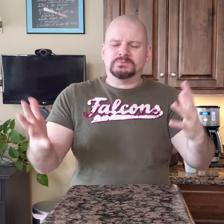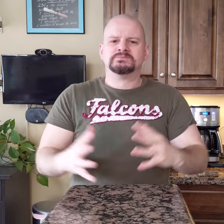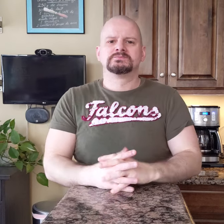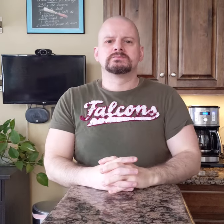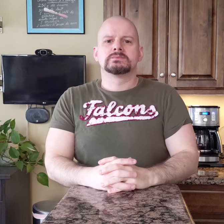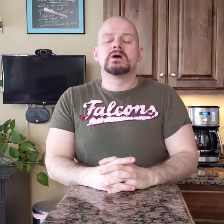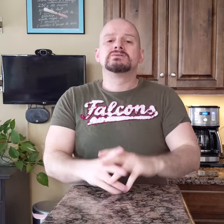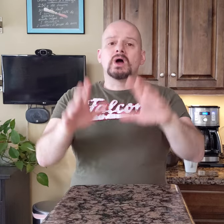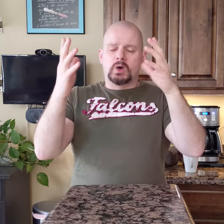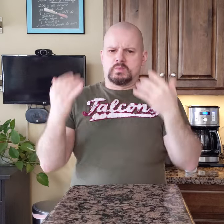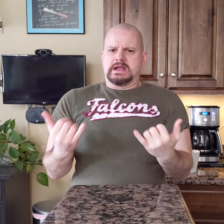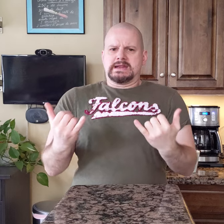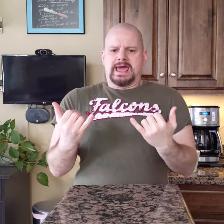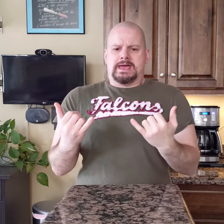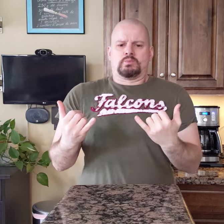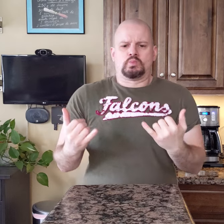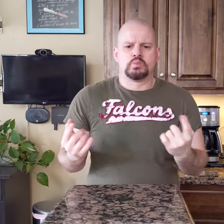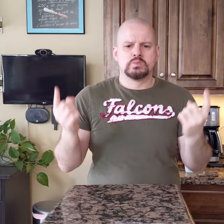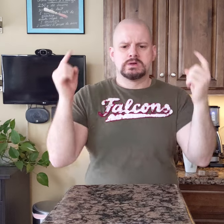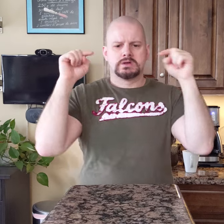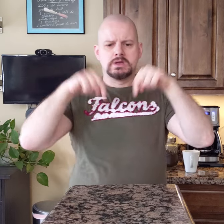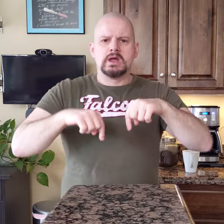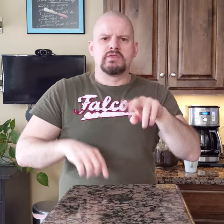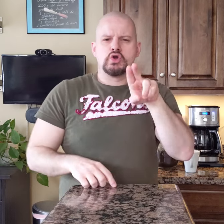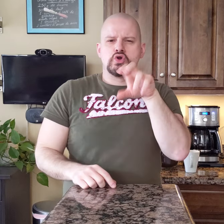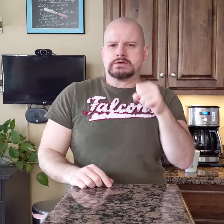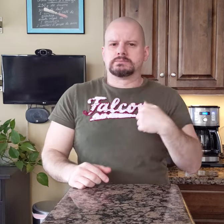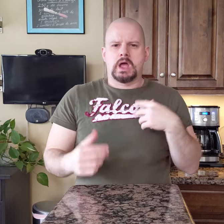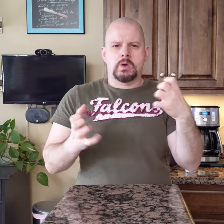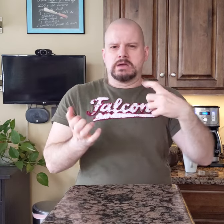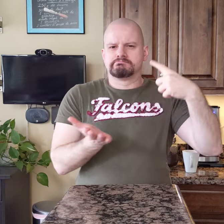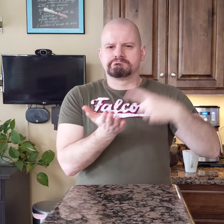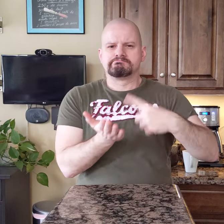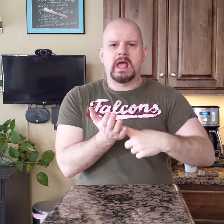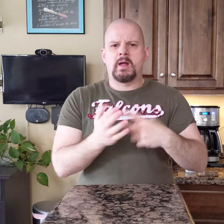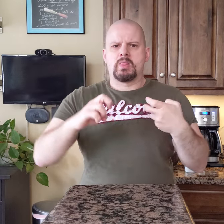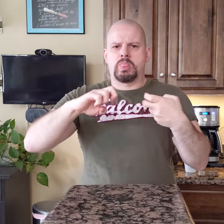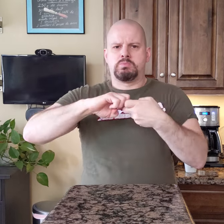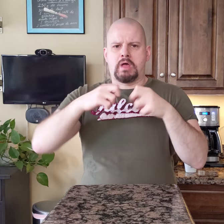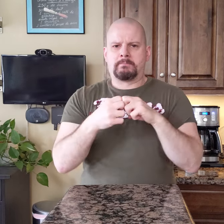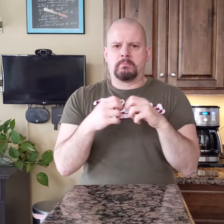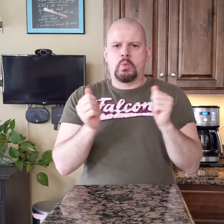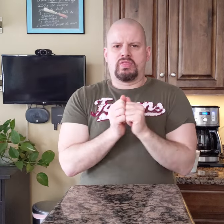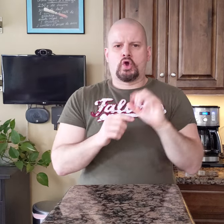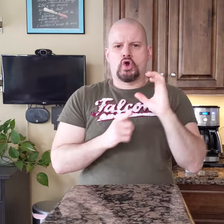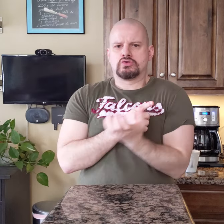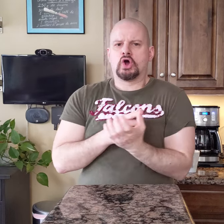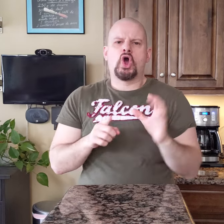Now, I want to discuss the problems in the United States